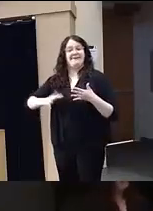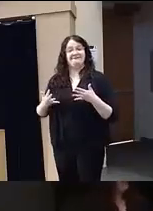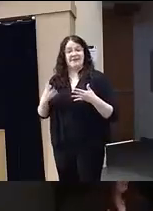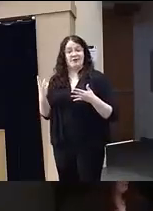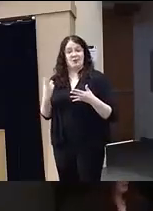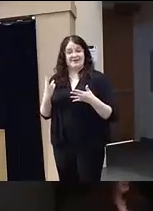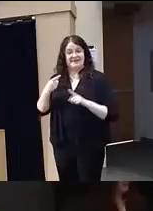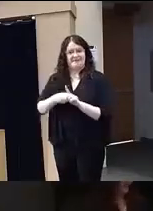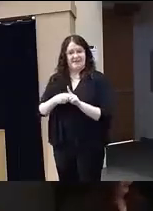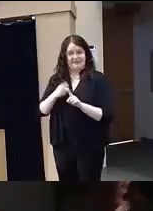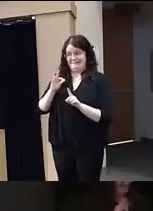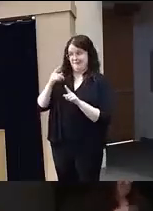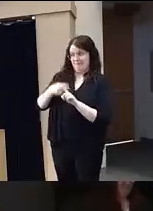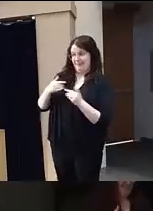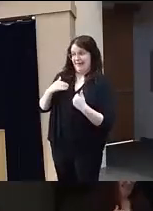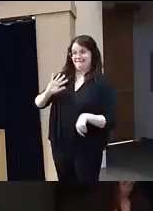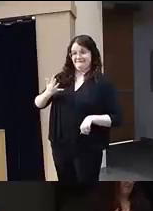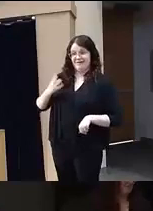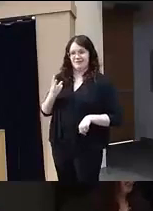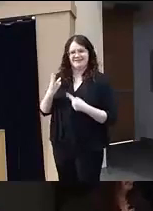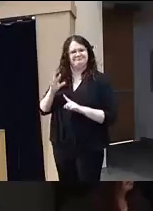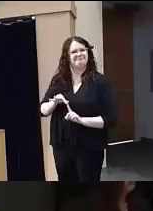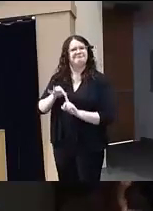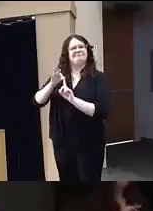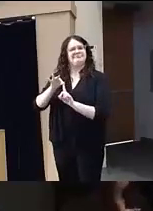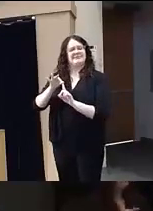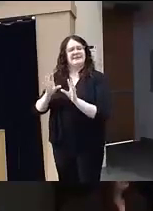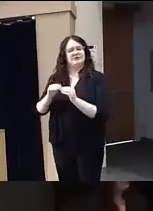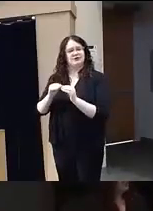fifth Wednesdays with a special session for Martin Luther King week in January